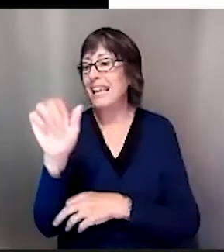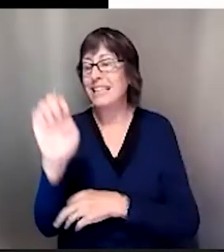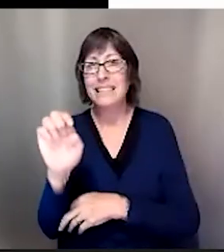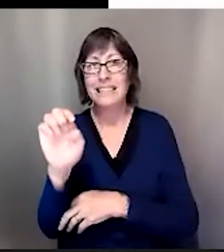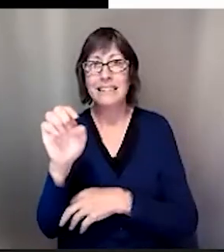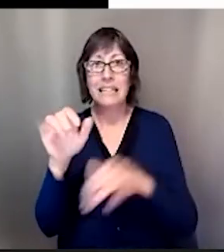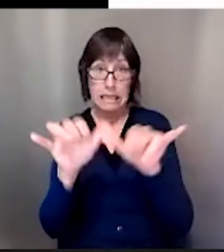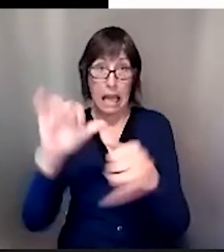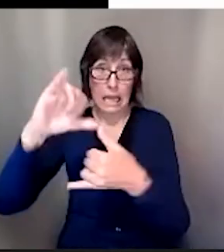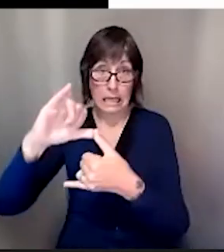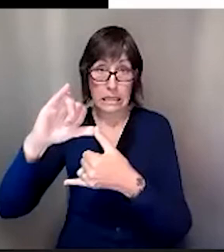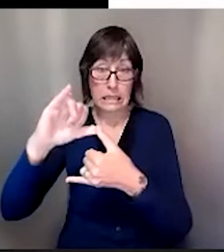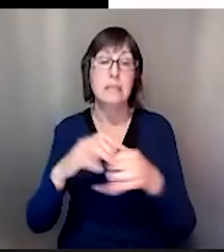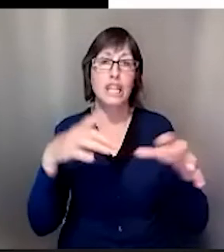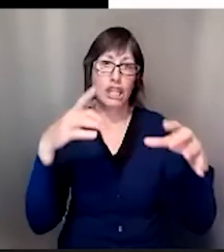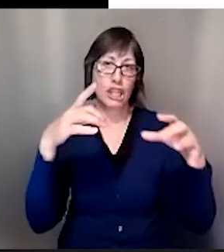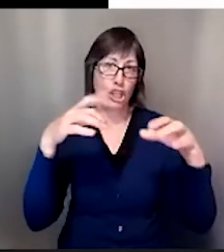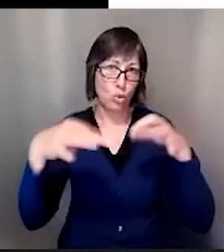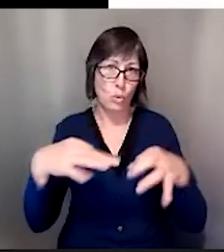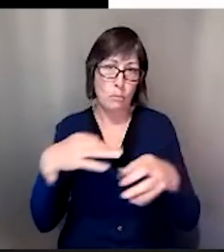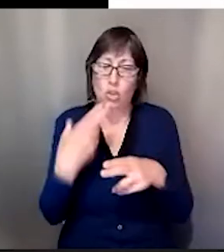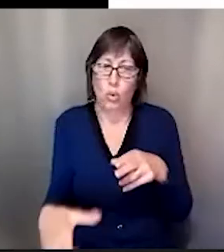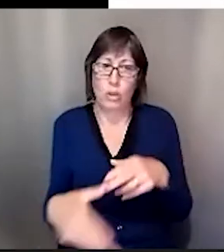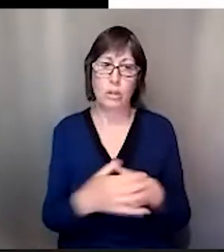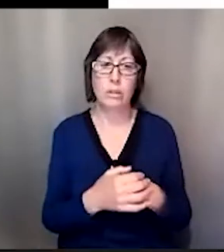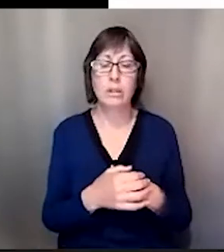This will be evaluated based on how clear your artistic vision is and how strong your